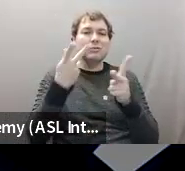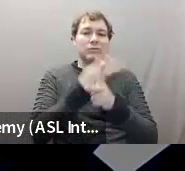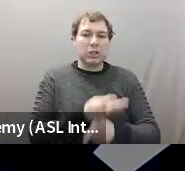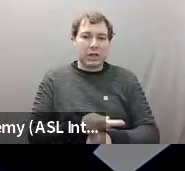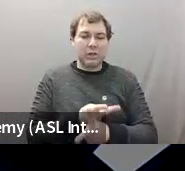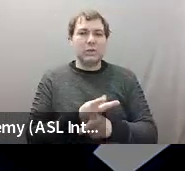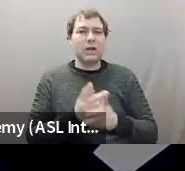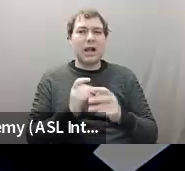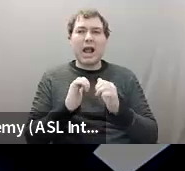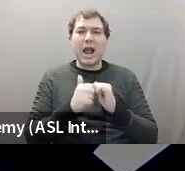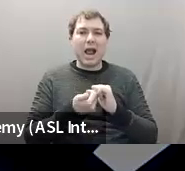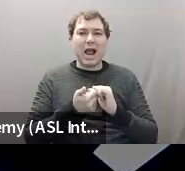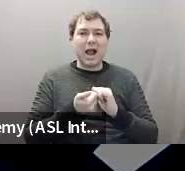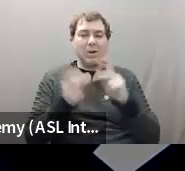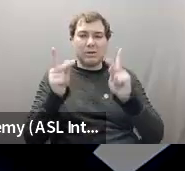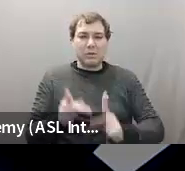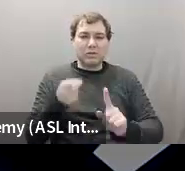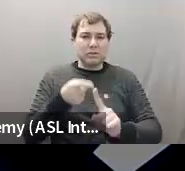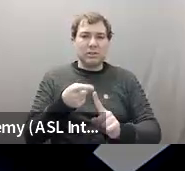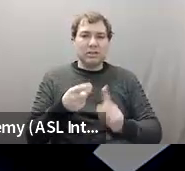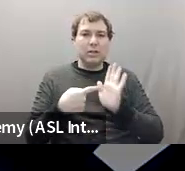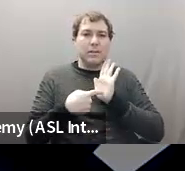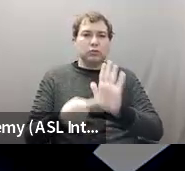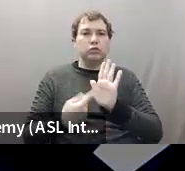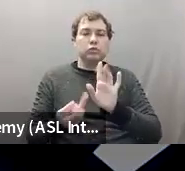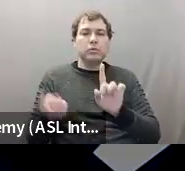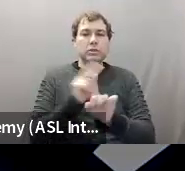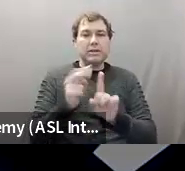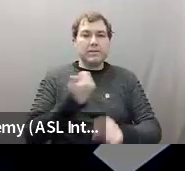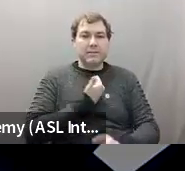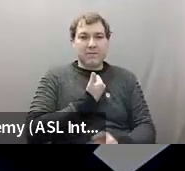Troy Bowser: how does this individual proceed themselves with a disability.